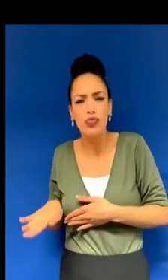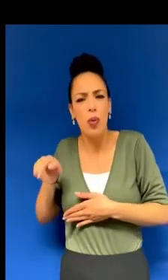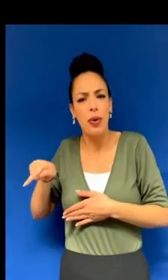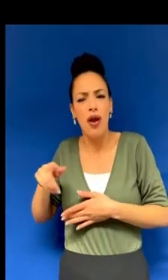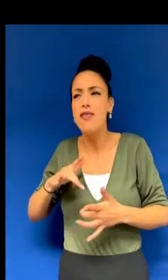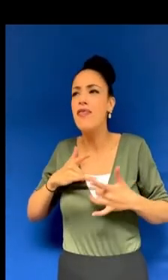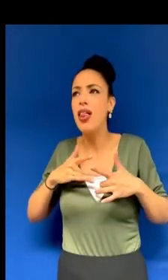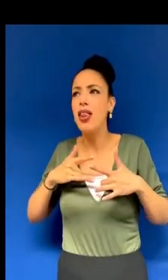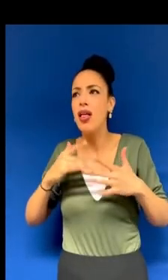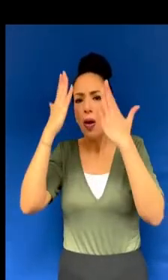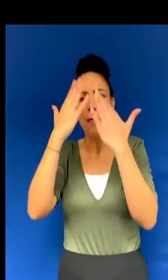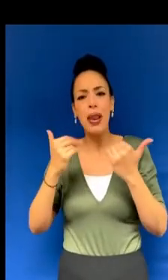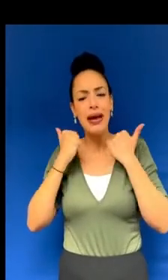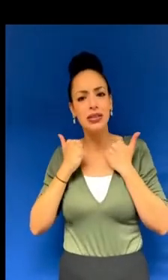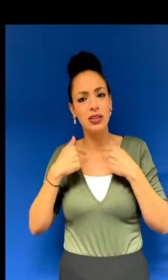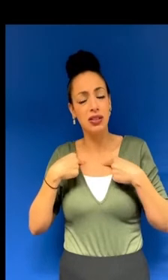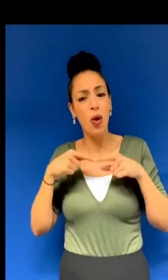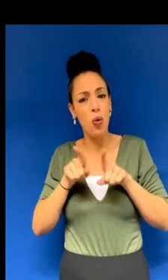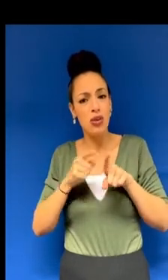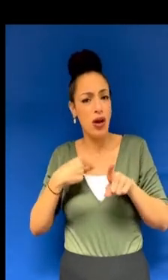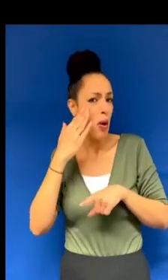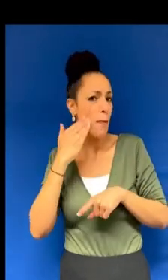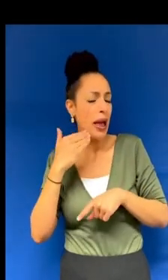There's nowhere else that I would rather have been brought up to be honest,